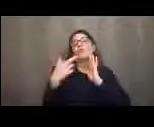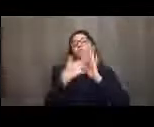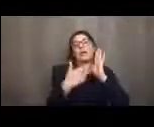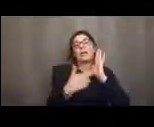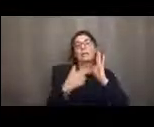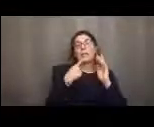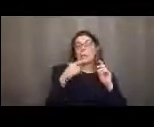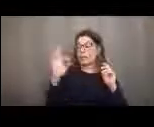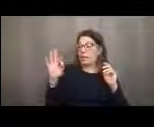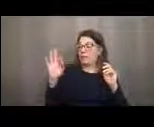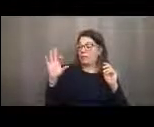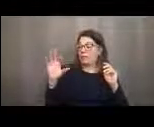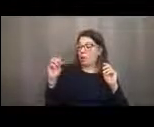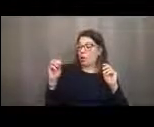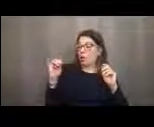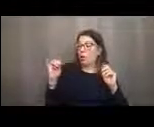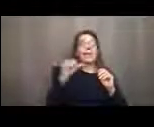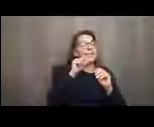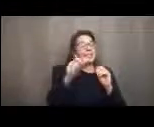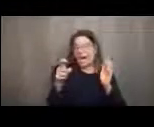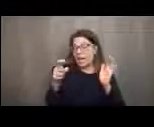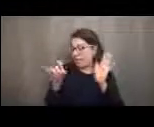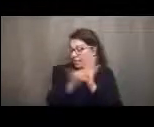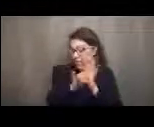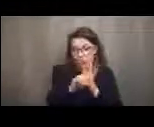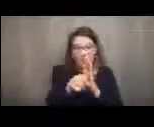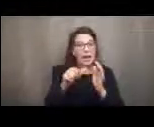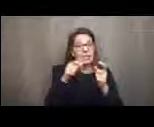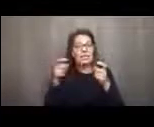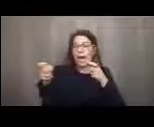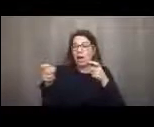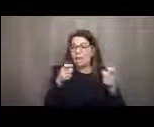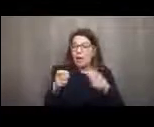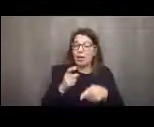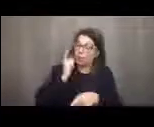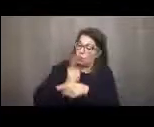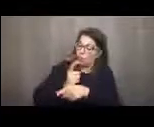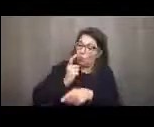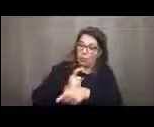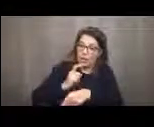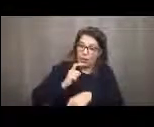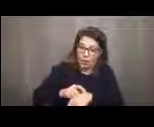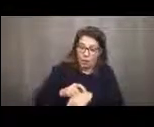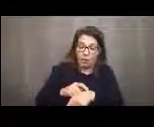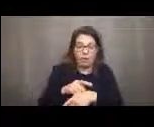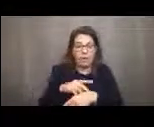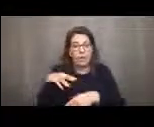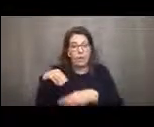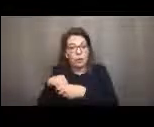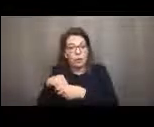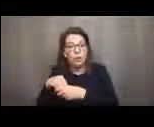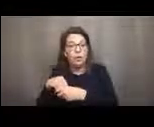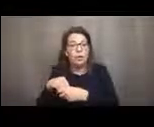is not identified or managed in a timely manner, including the failure of an Investigator